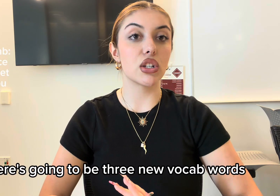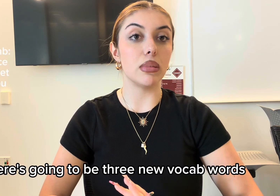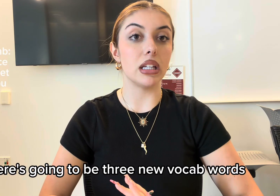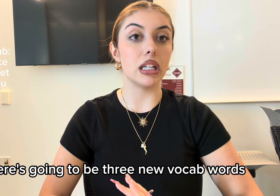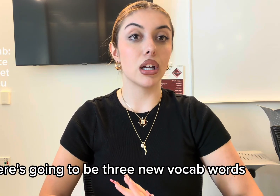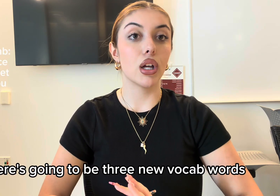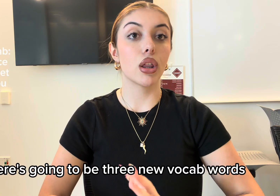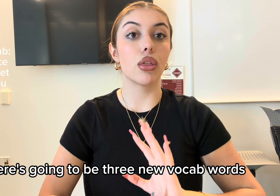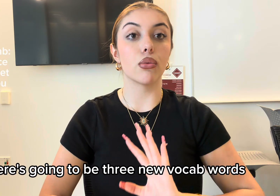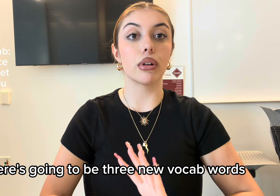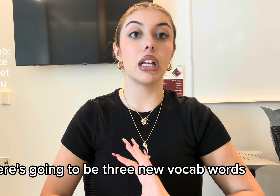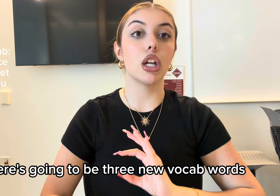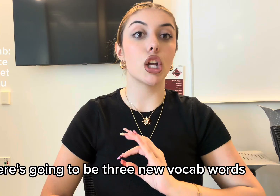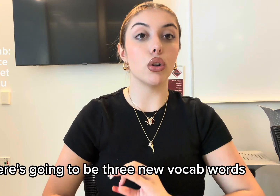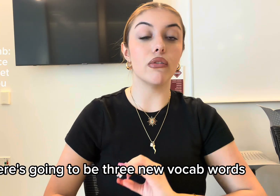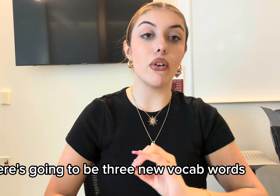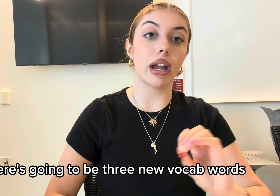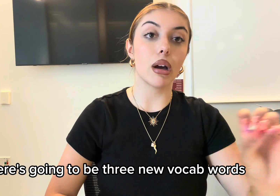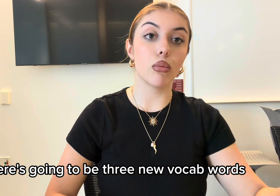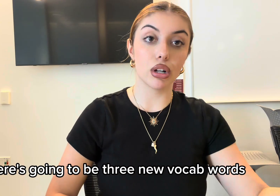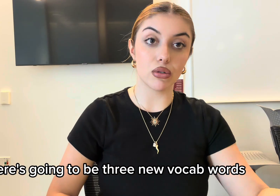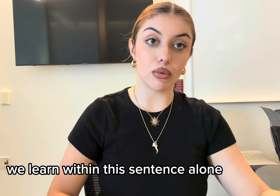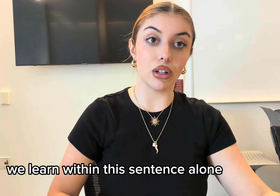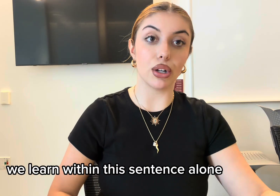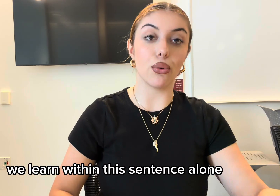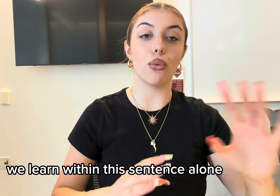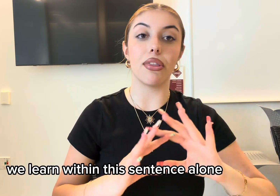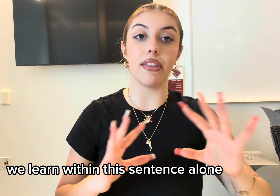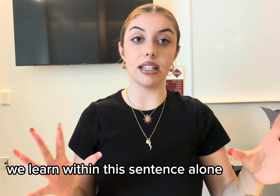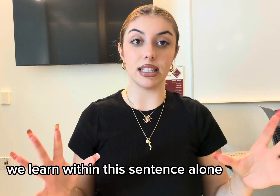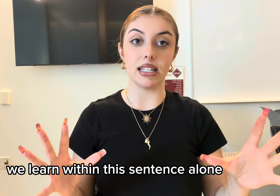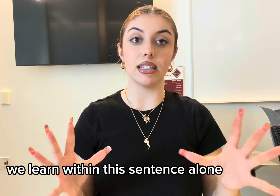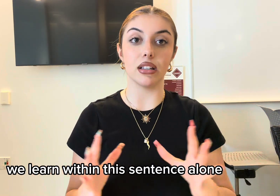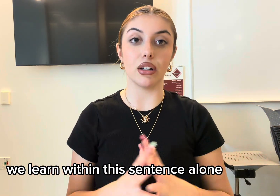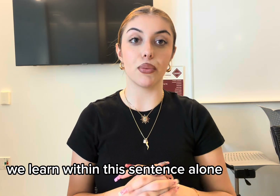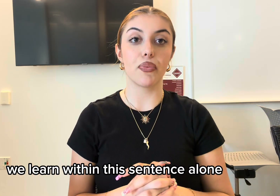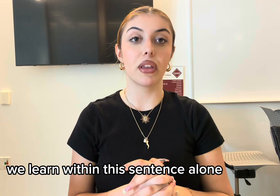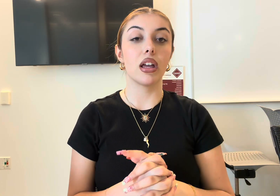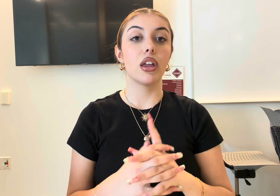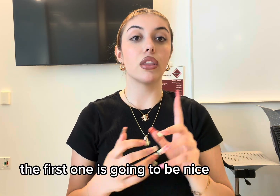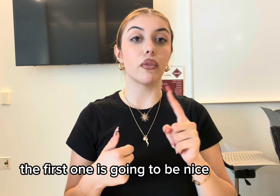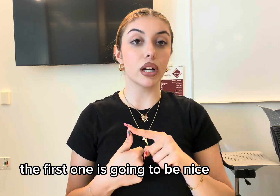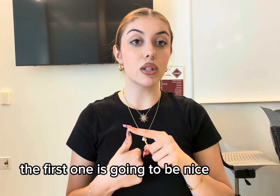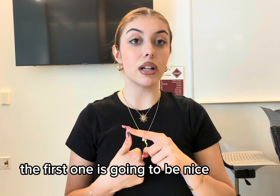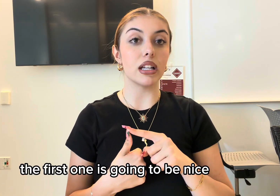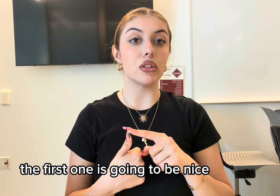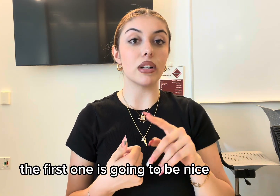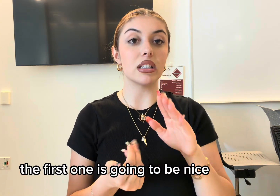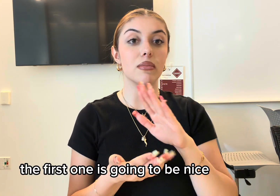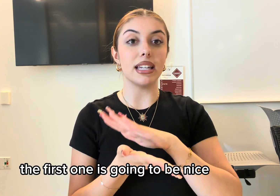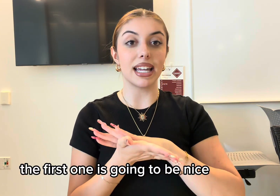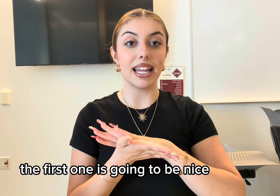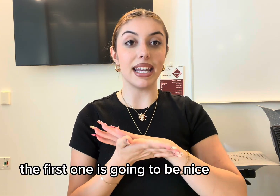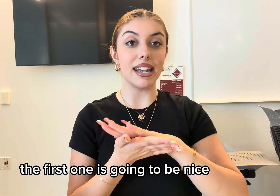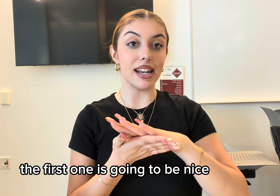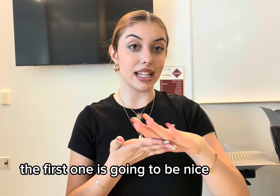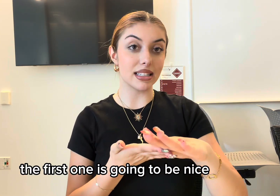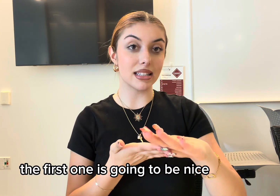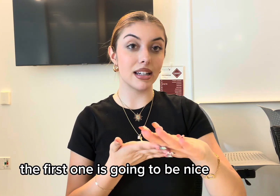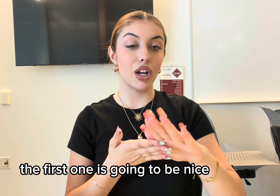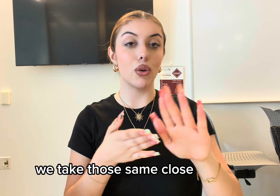to be three new vocab words we learned within this sentence alone. The first one is going to be nice.